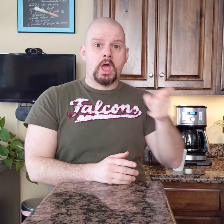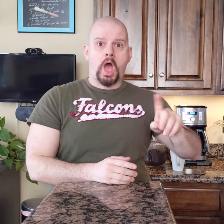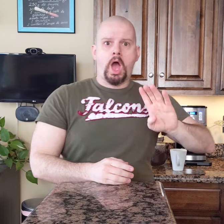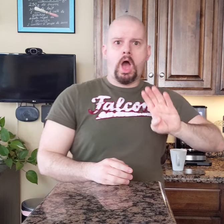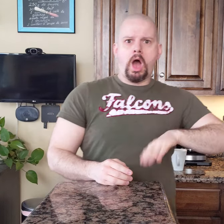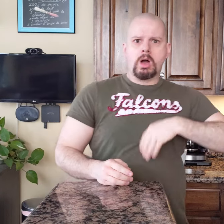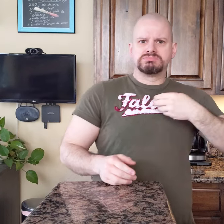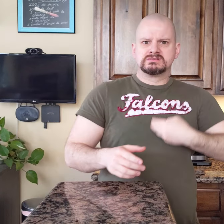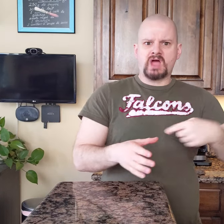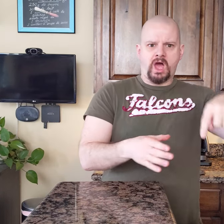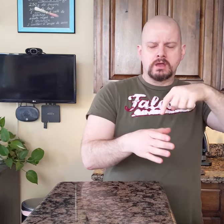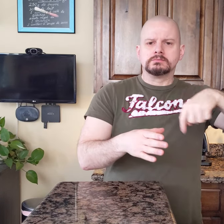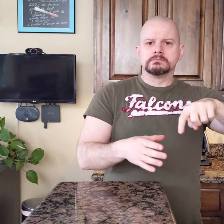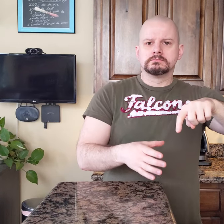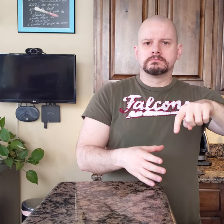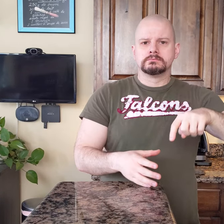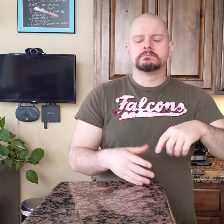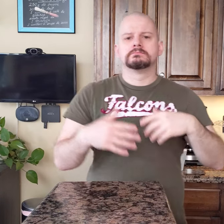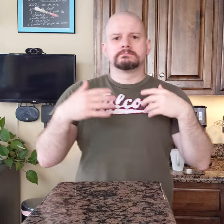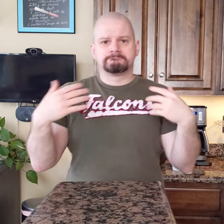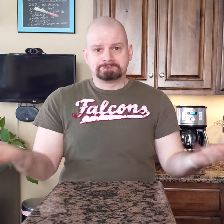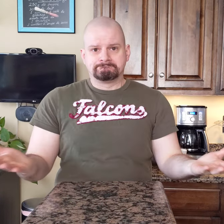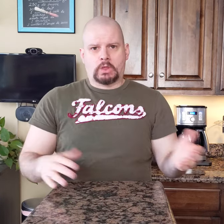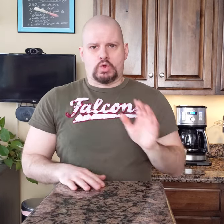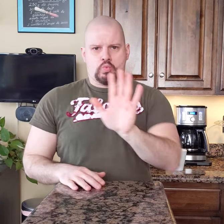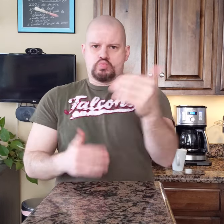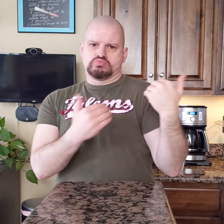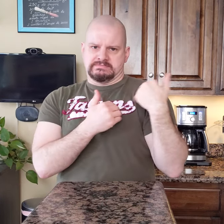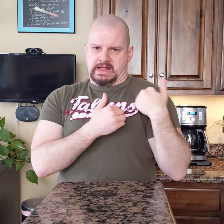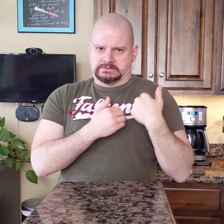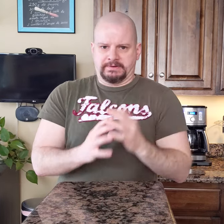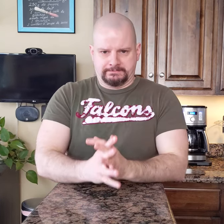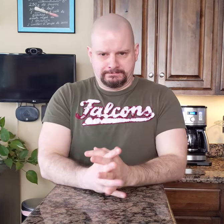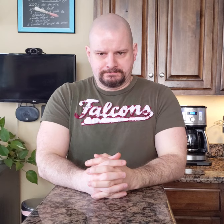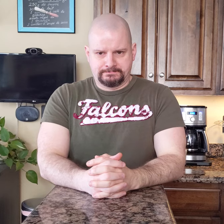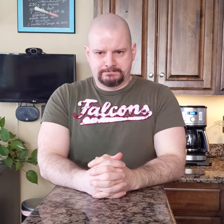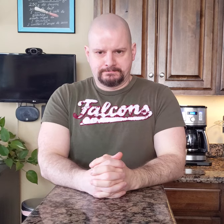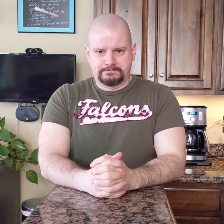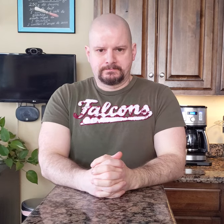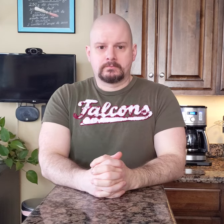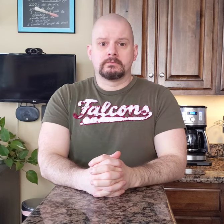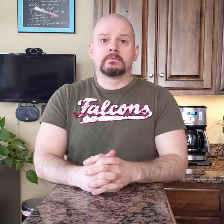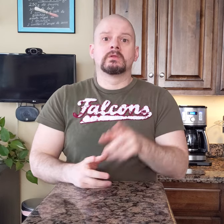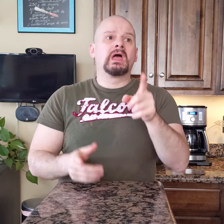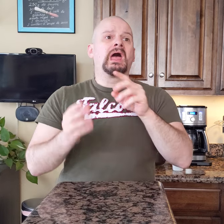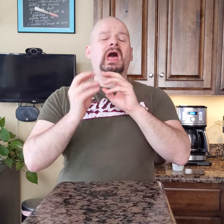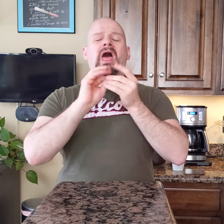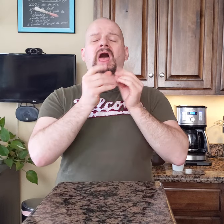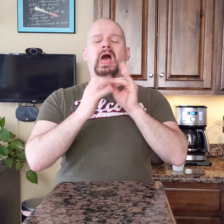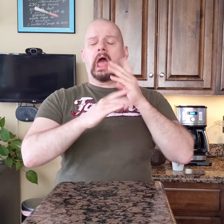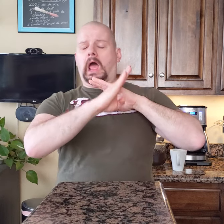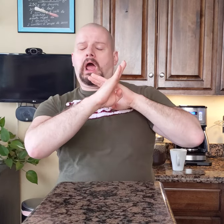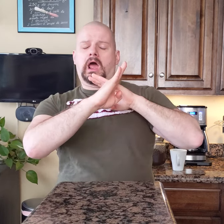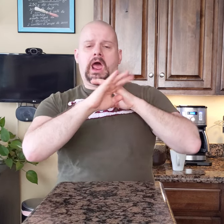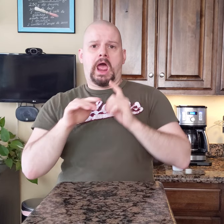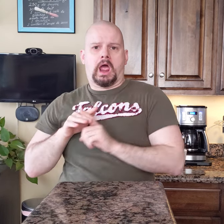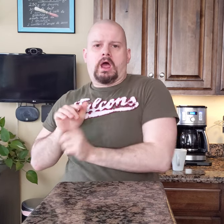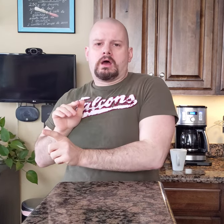and they get offended, then you are responsible for it. If you're trying so hard to defend yourself or get away with it,